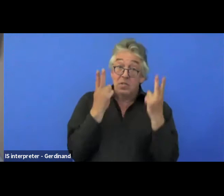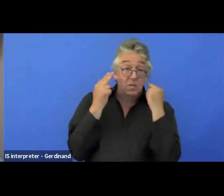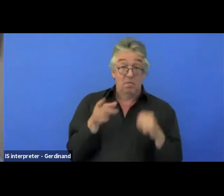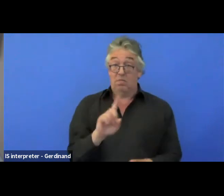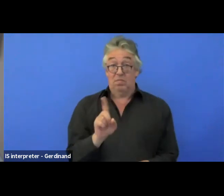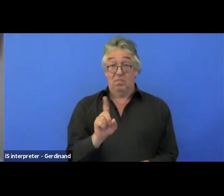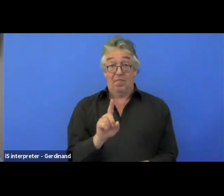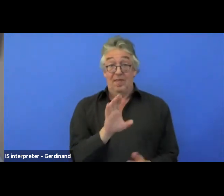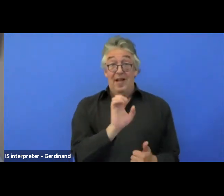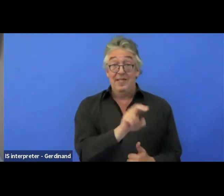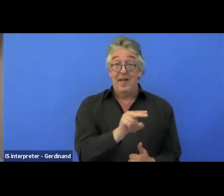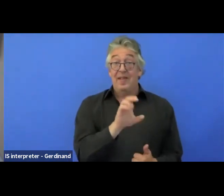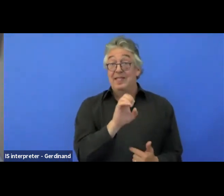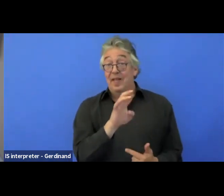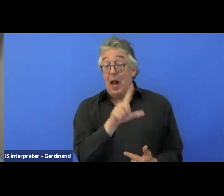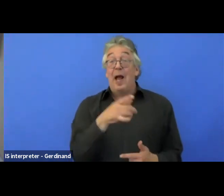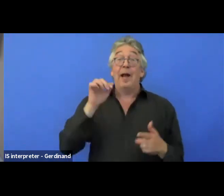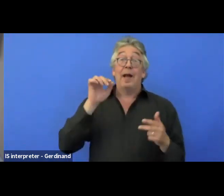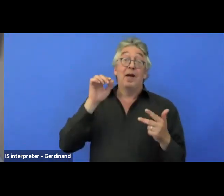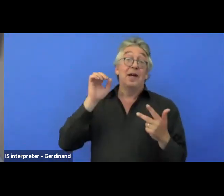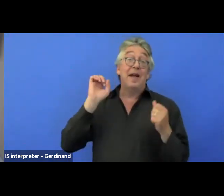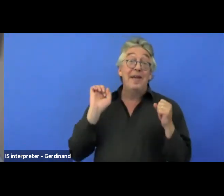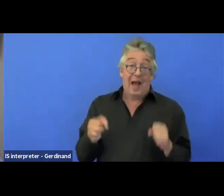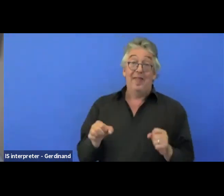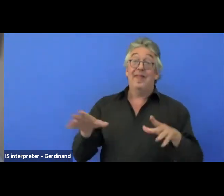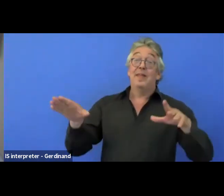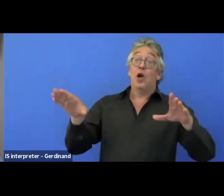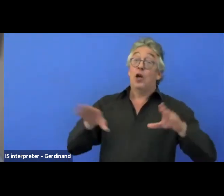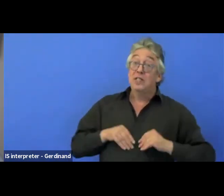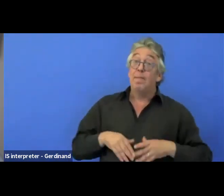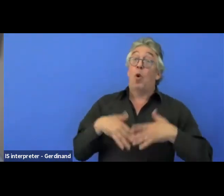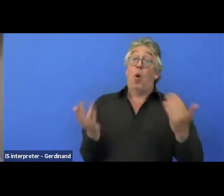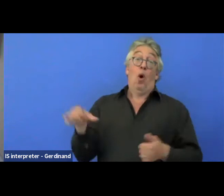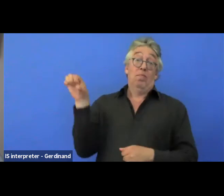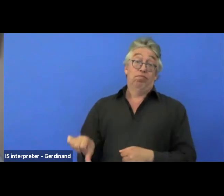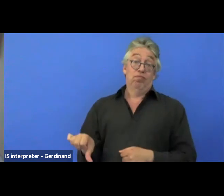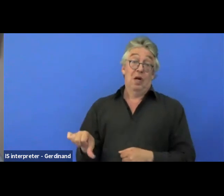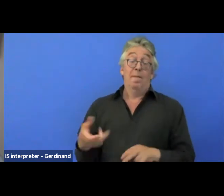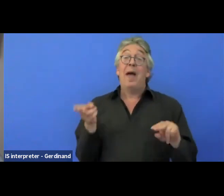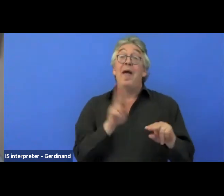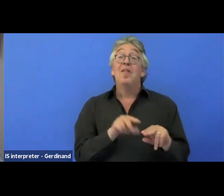They are free to respond but if they accept it, they have to deliver, they commit to deliver.